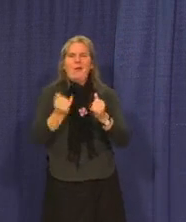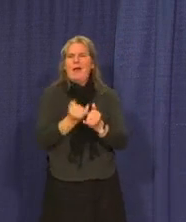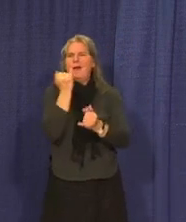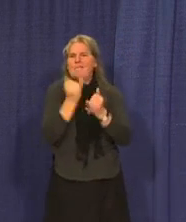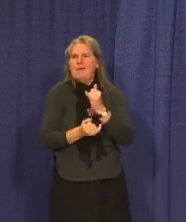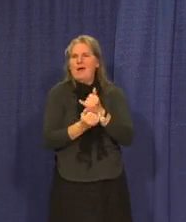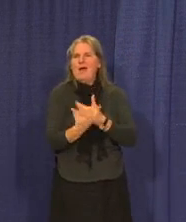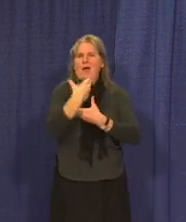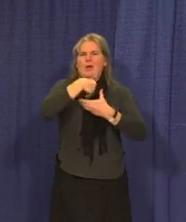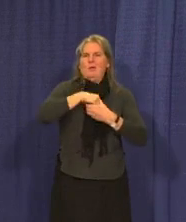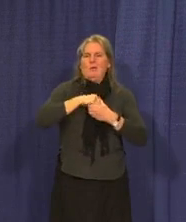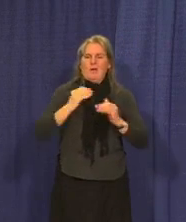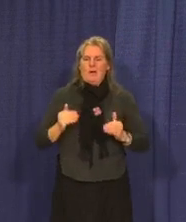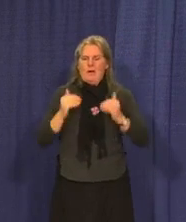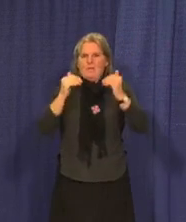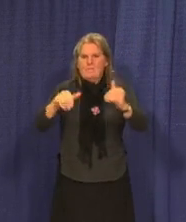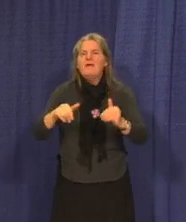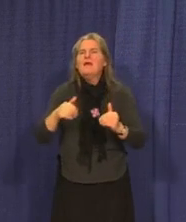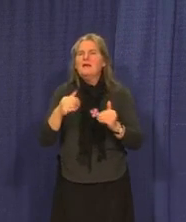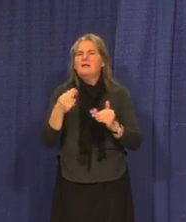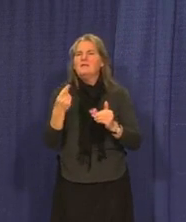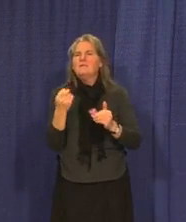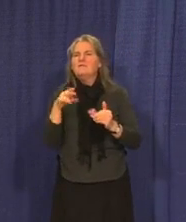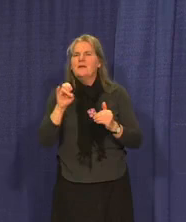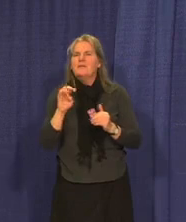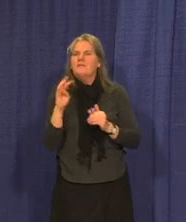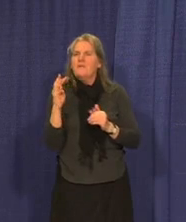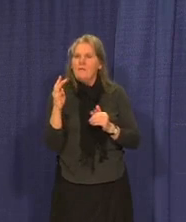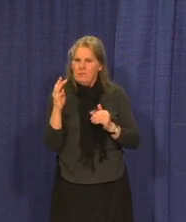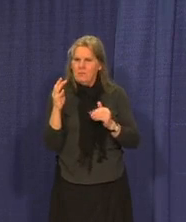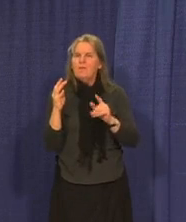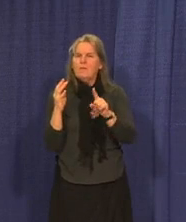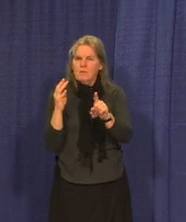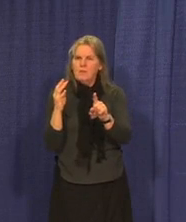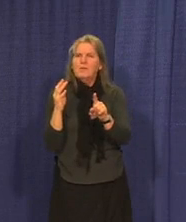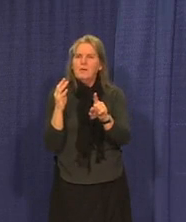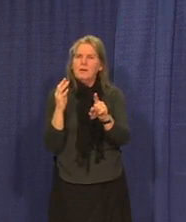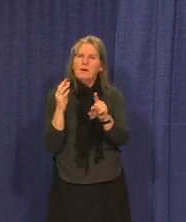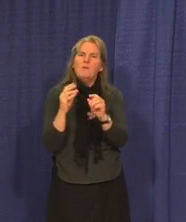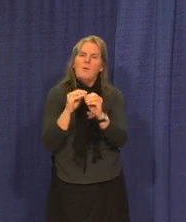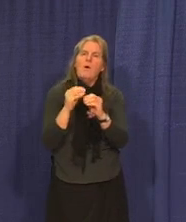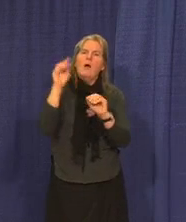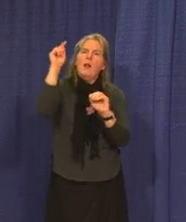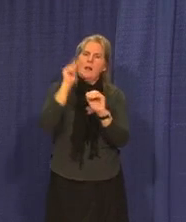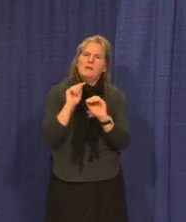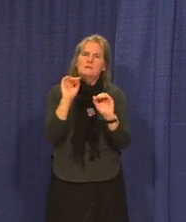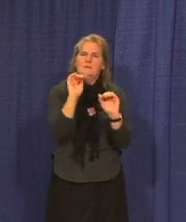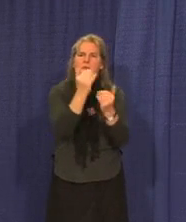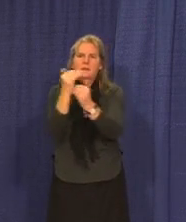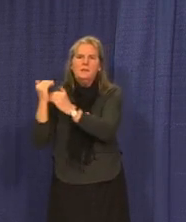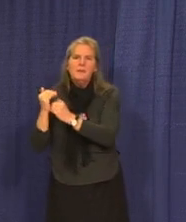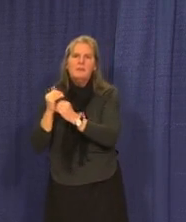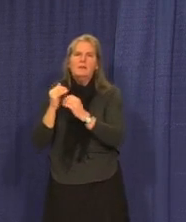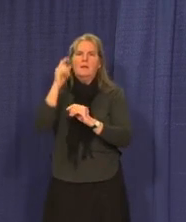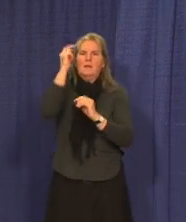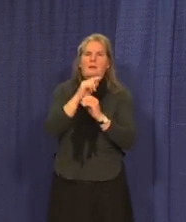delivery of a vaccine is the final piece, so -- that we will need to put into fully ease the